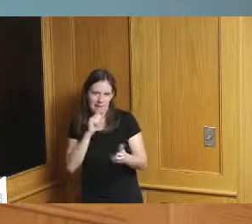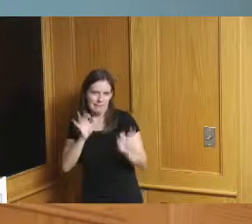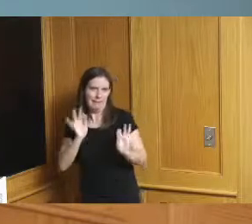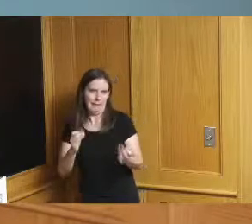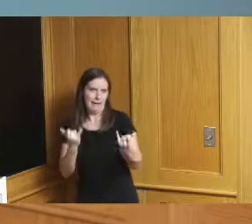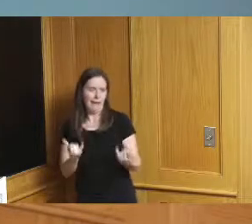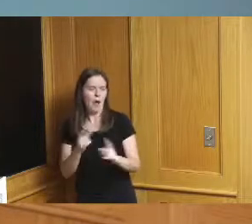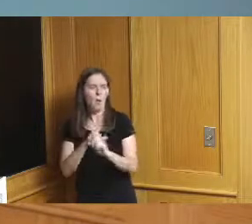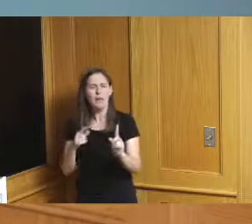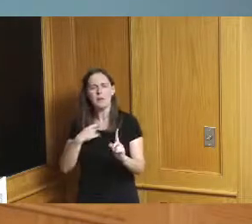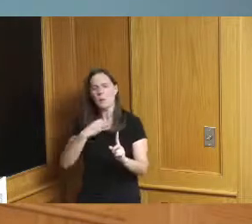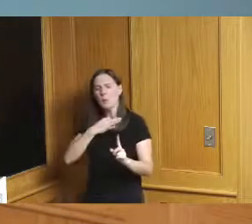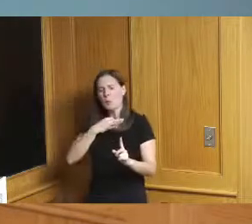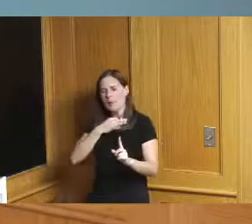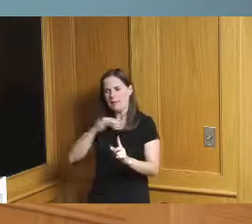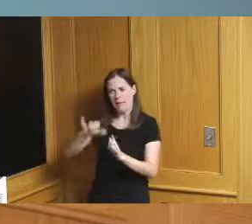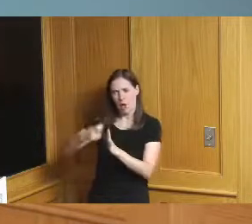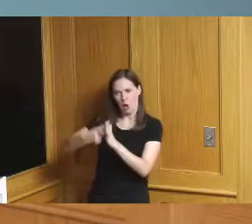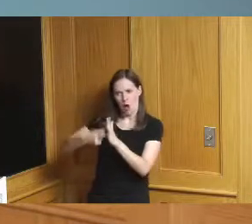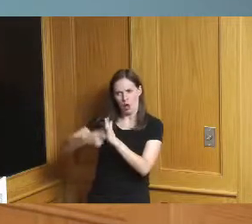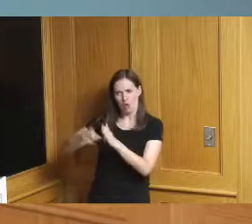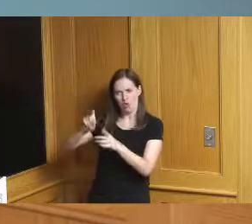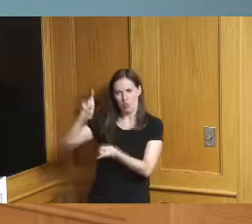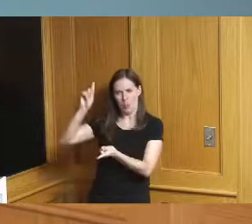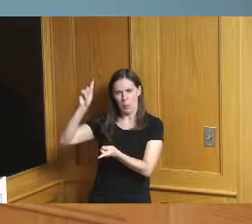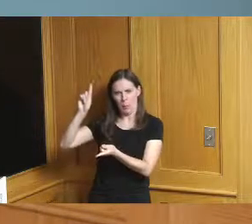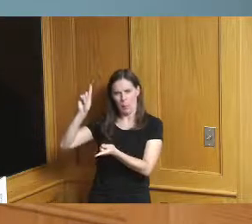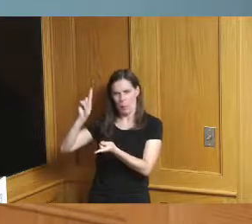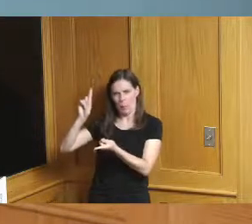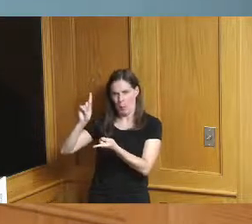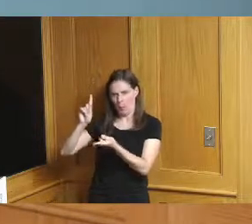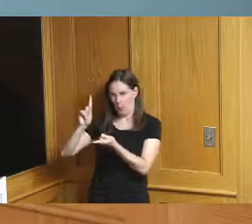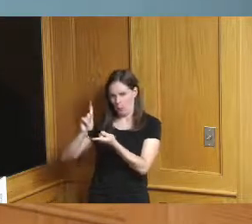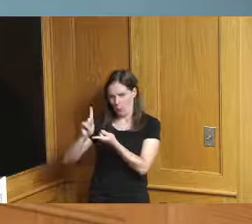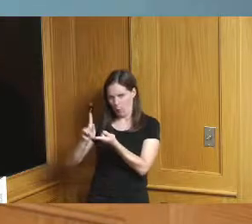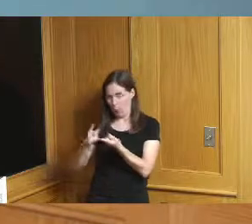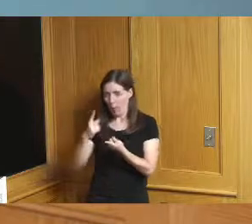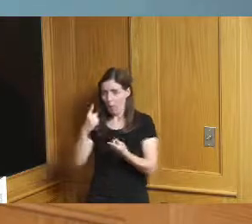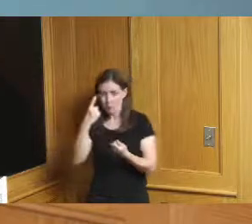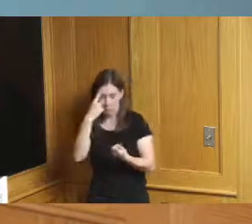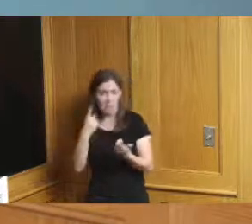the cost should be coming down because now you know people can get on their phone and get some